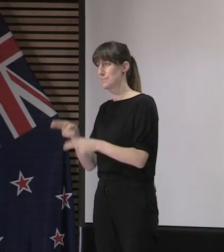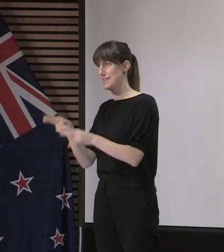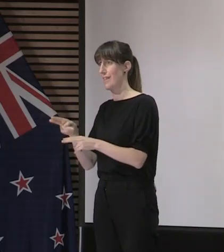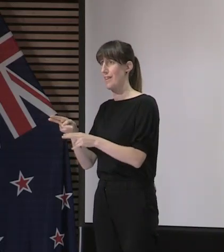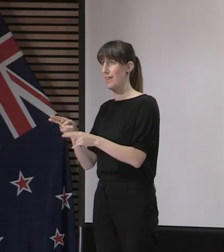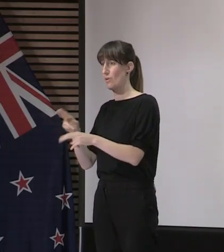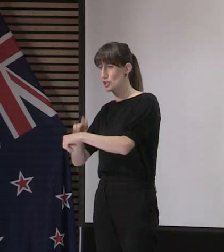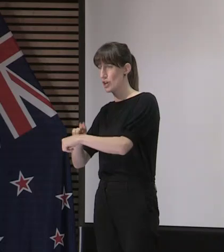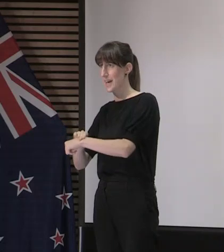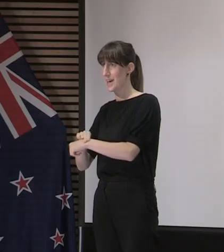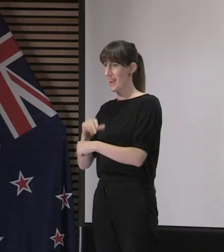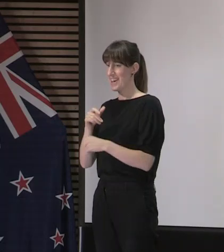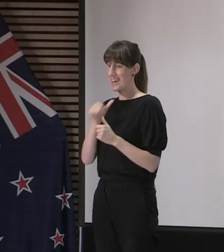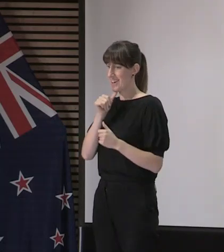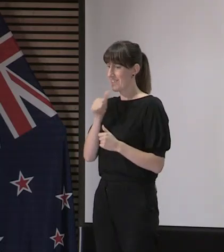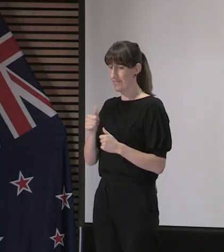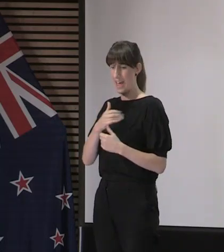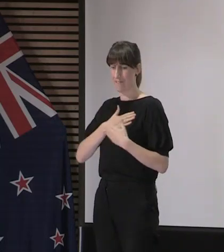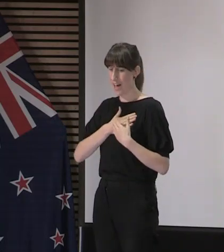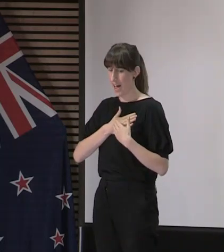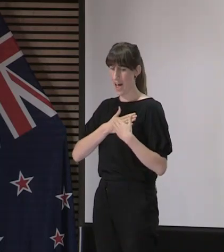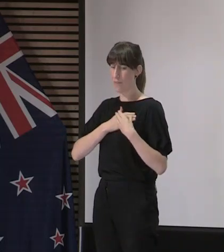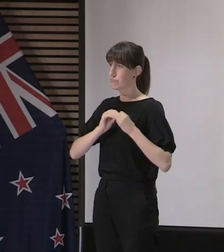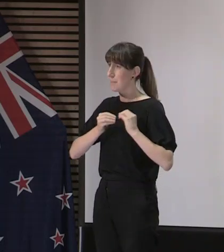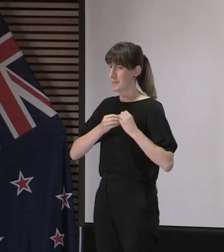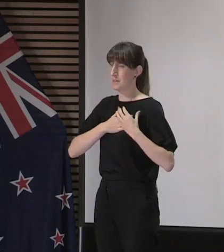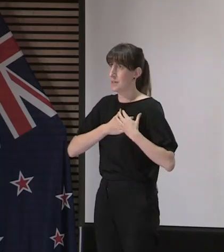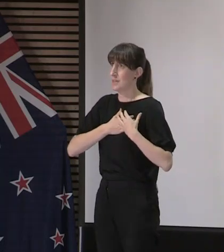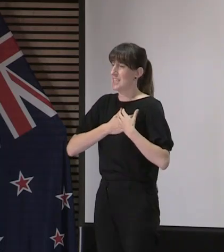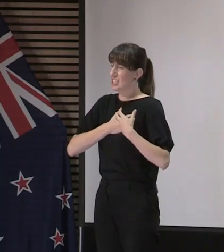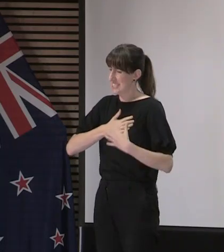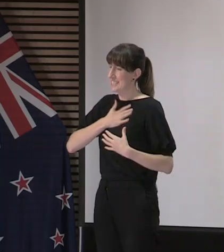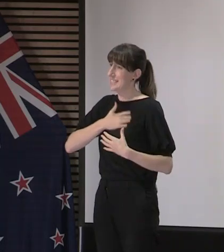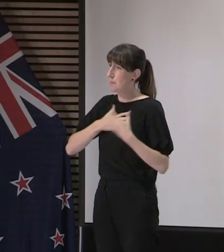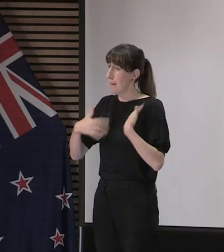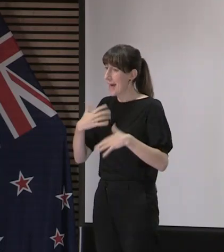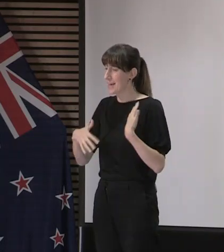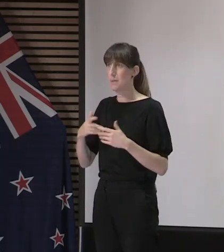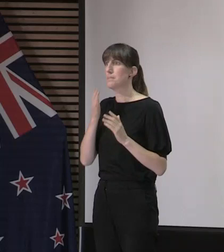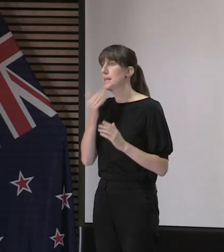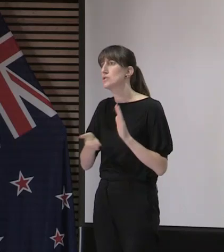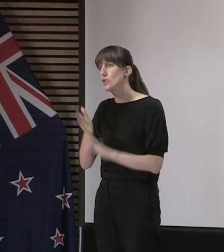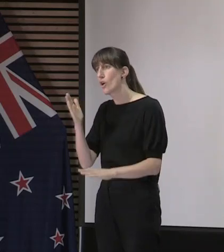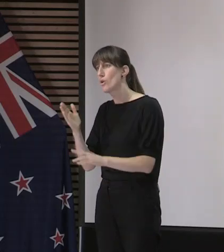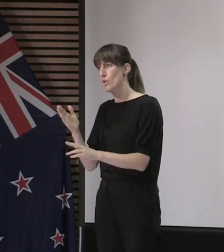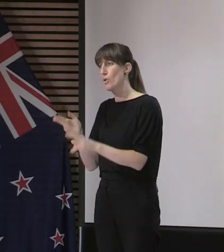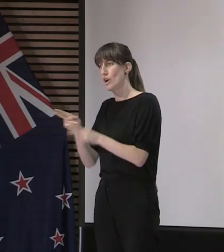Level 4 urging people to seek care in a timely way and especially if it's something like chest pain or symptoms